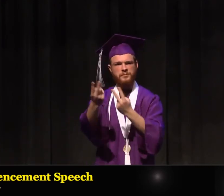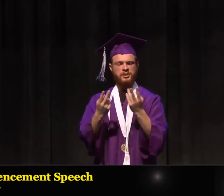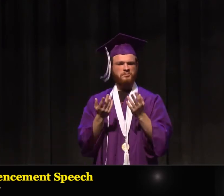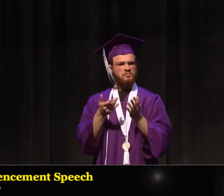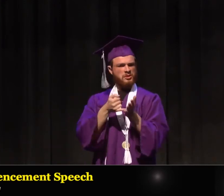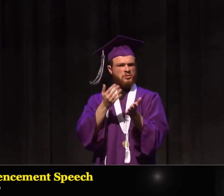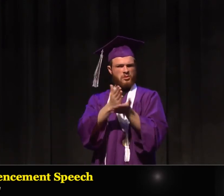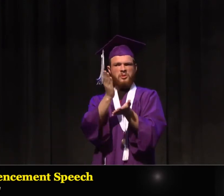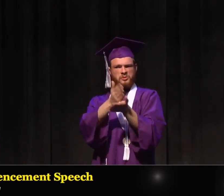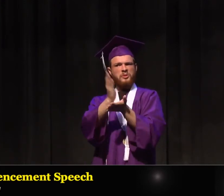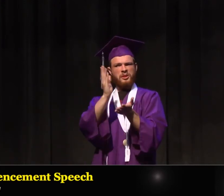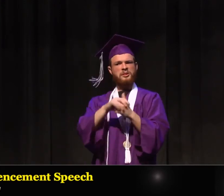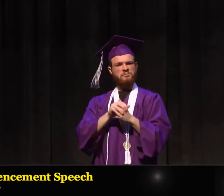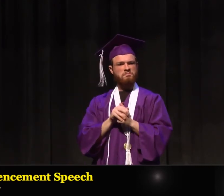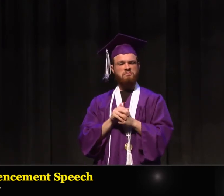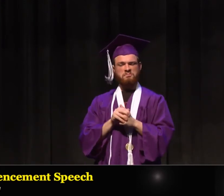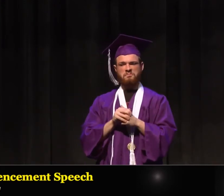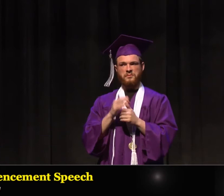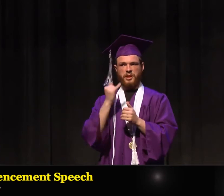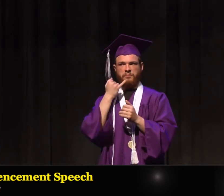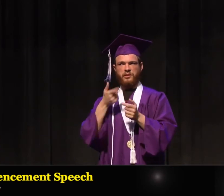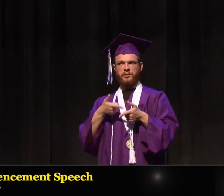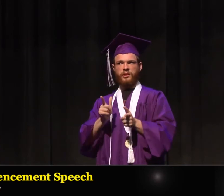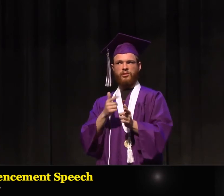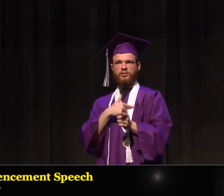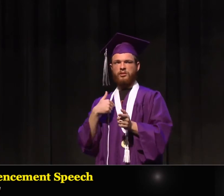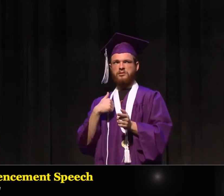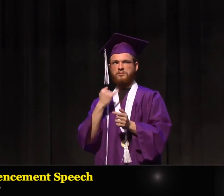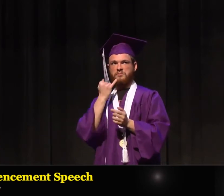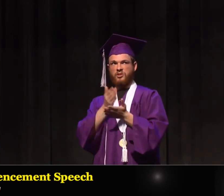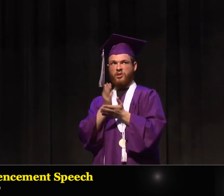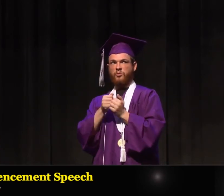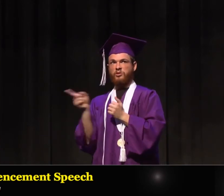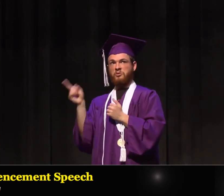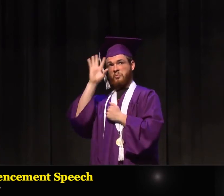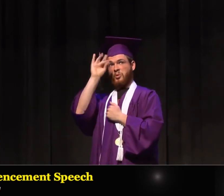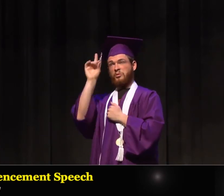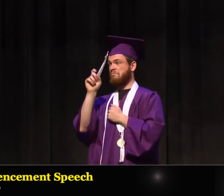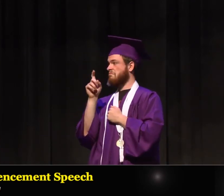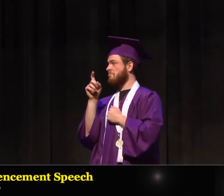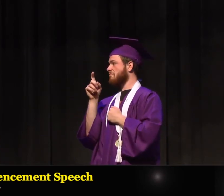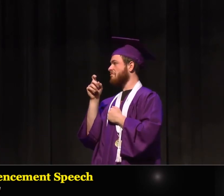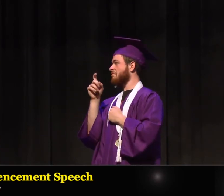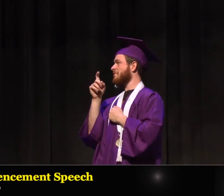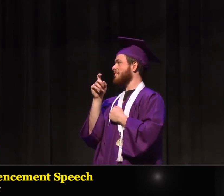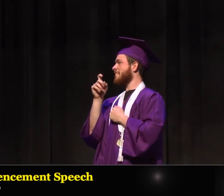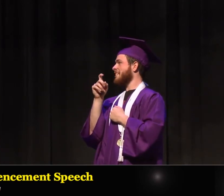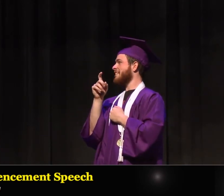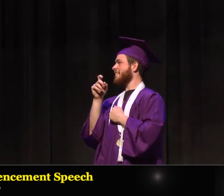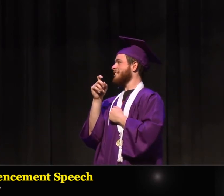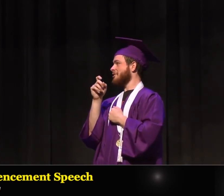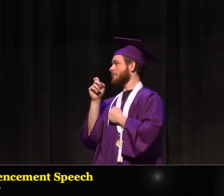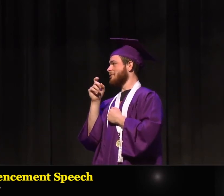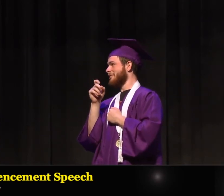We can come visit and it's all right if it's allowed by Matt Boyd?